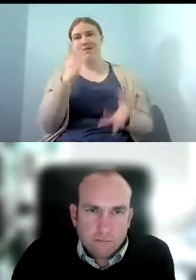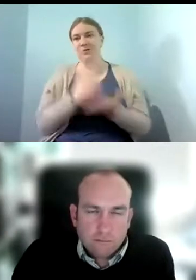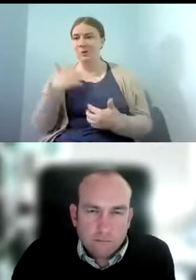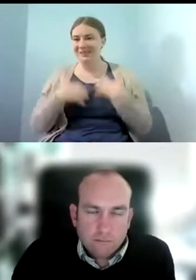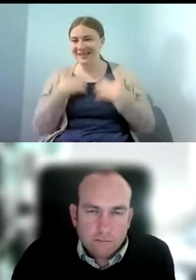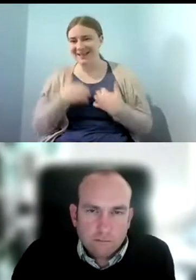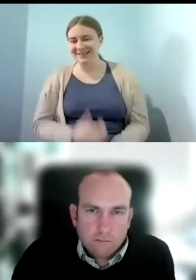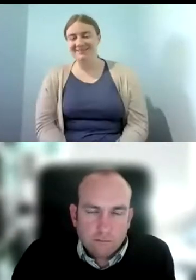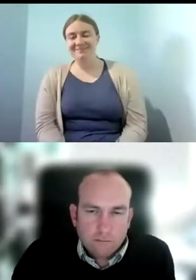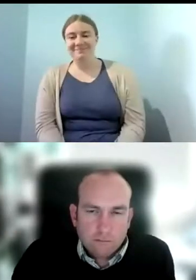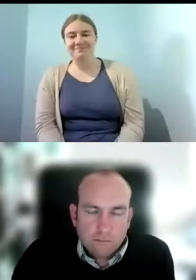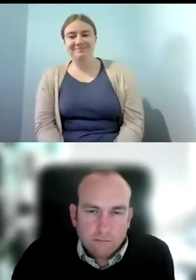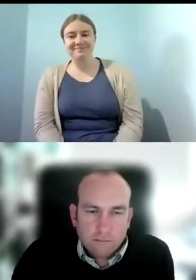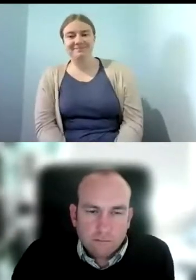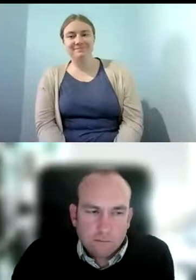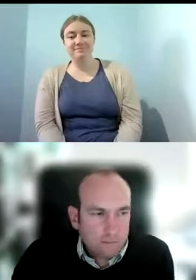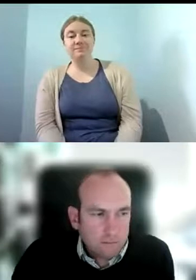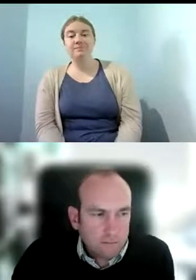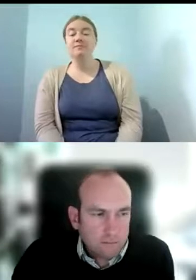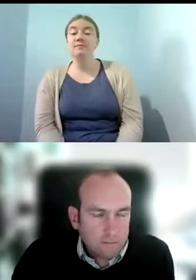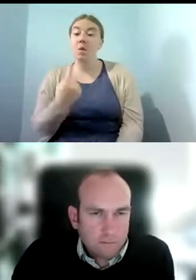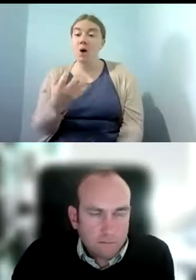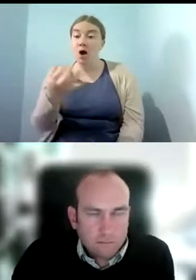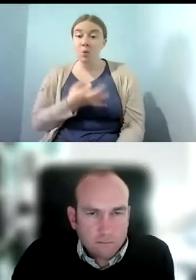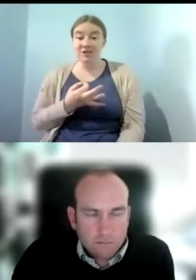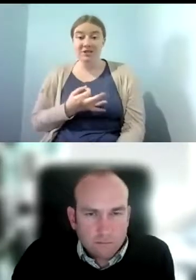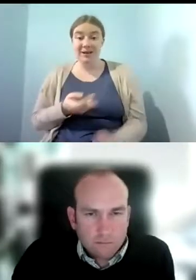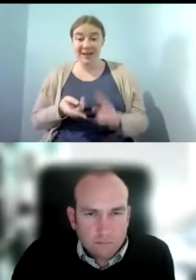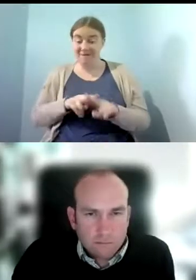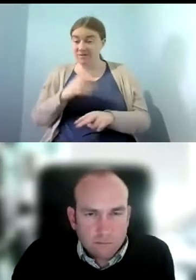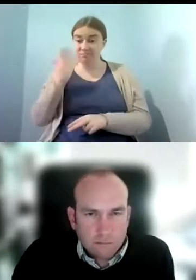um there was a question about if no shad were getting past how come they still come up severn